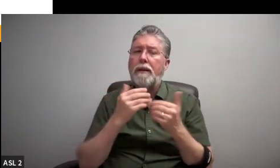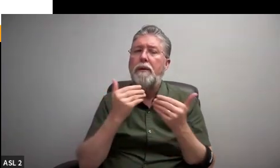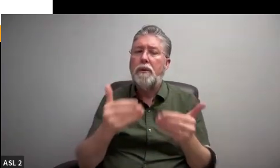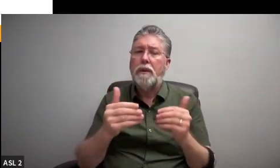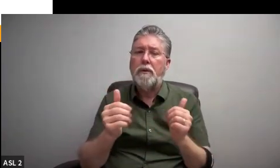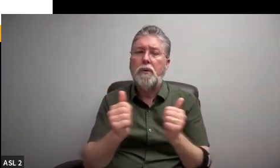without a new state plan due in 2025 will be doing a state plan amendment and/or a corrective